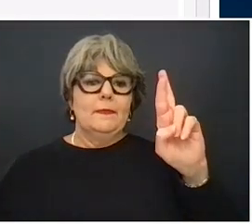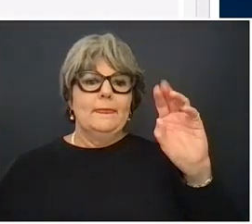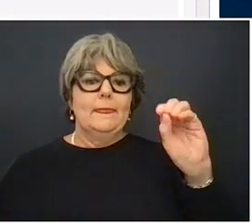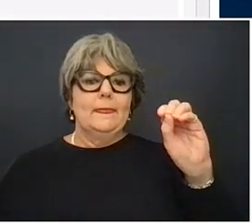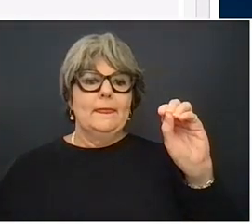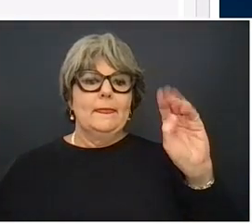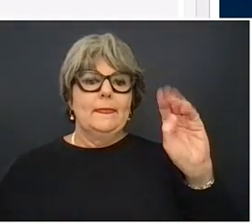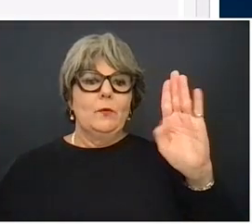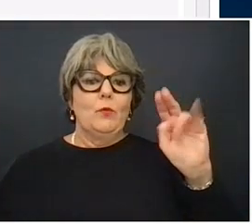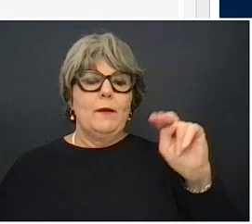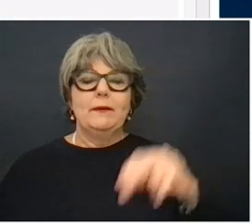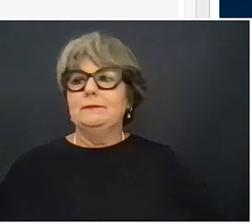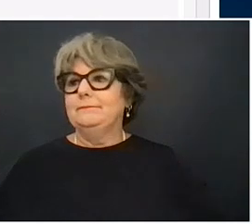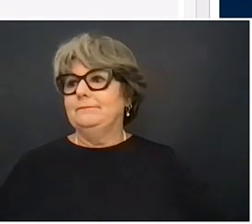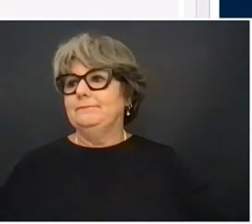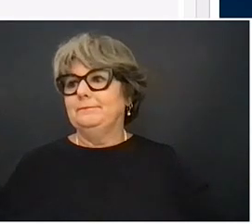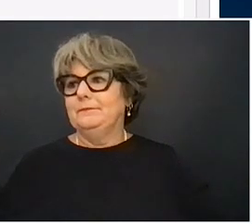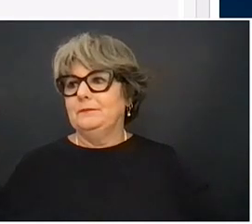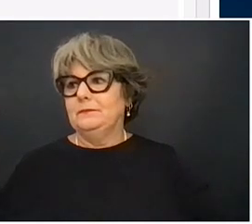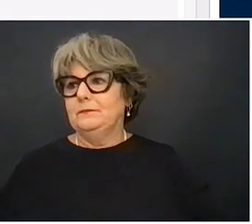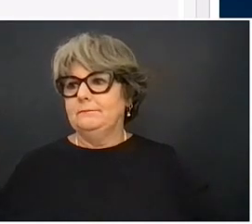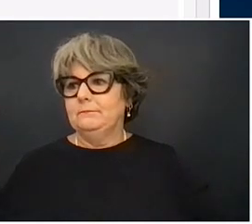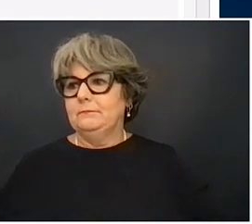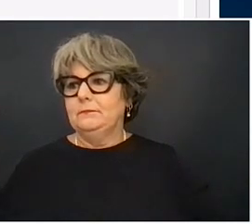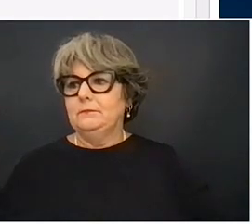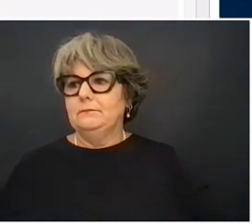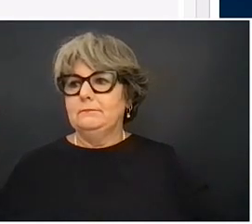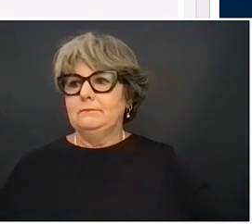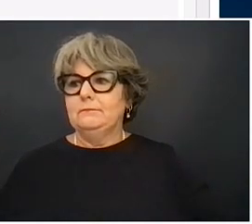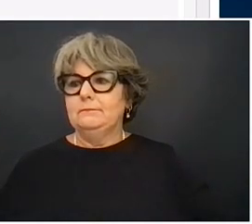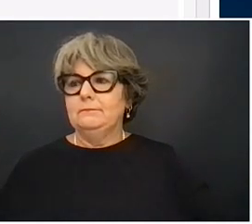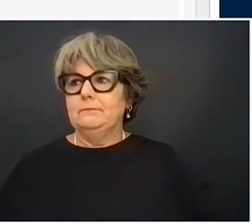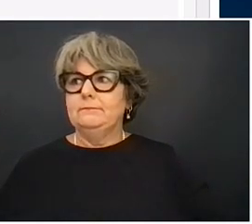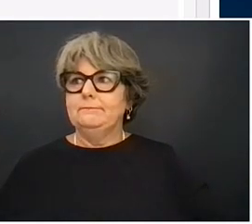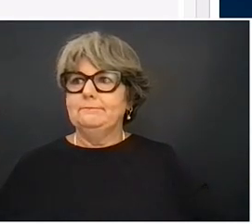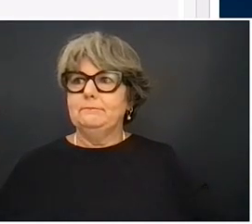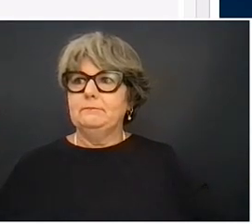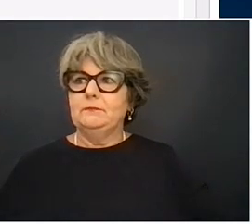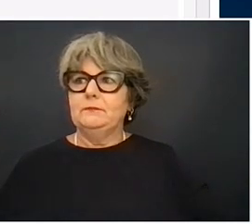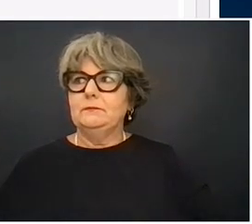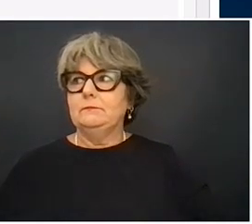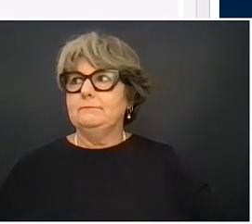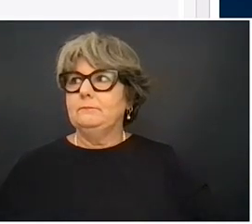Thank you. So while it's important and I think it's great that Department is trying